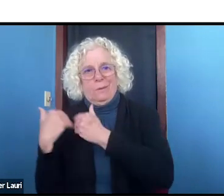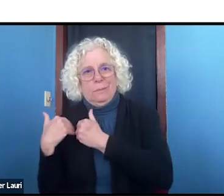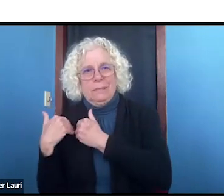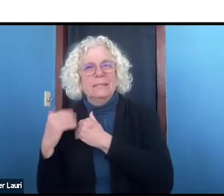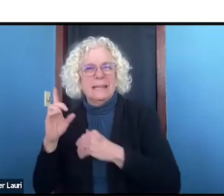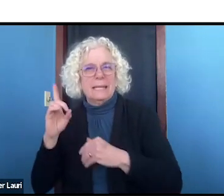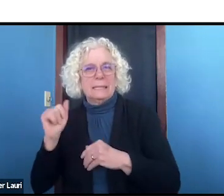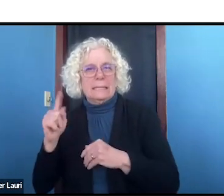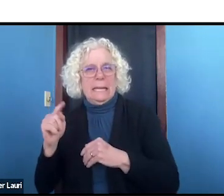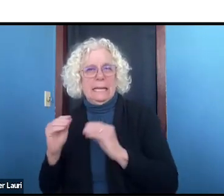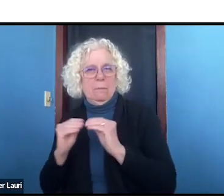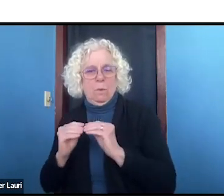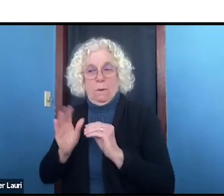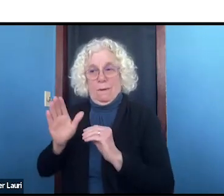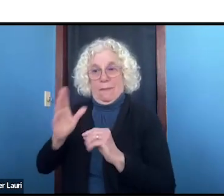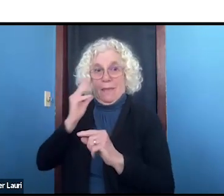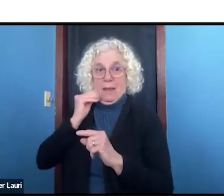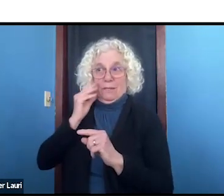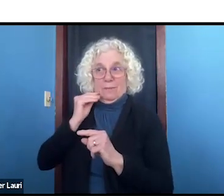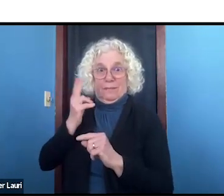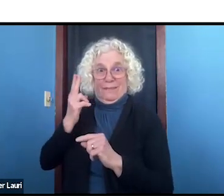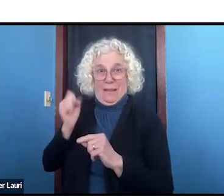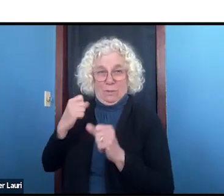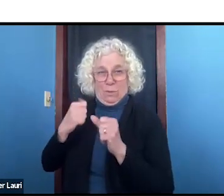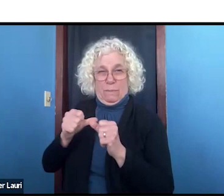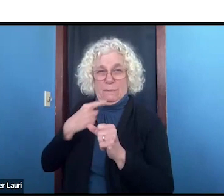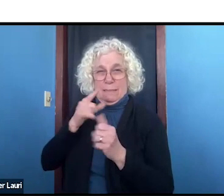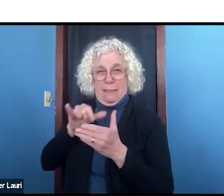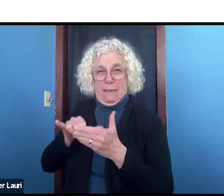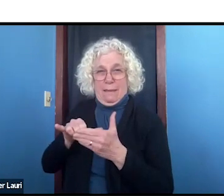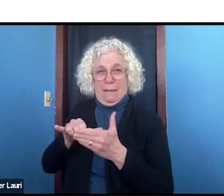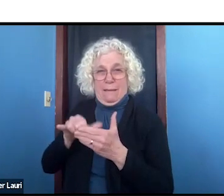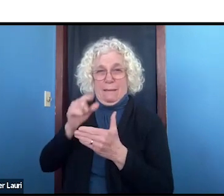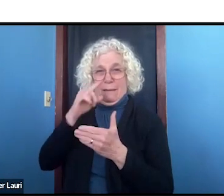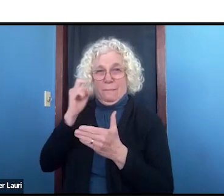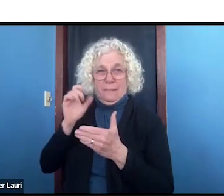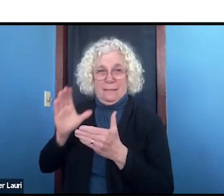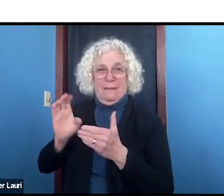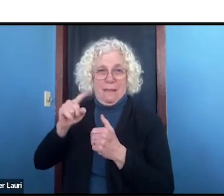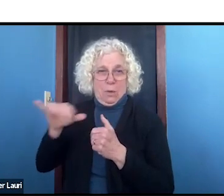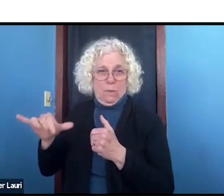in the experience of our high schoolers based on their sexuality.